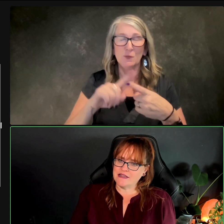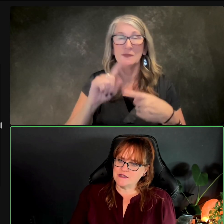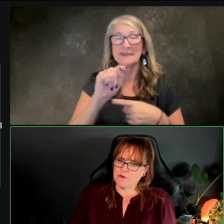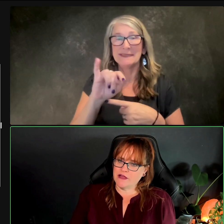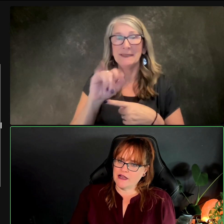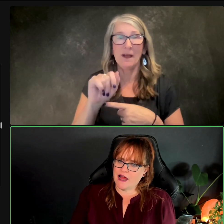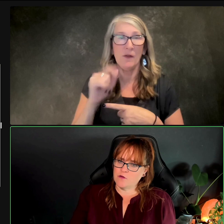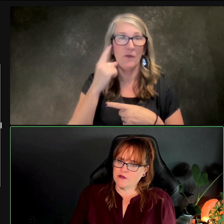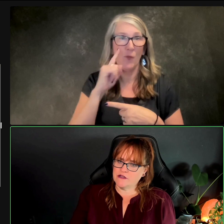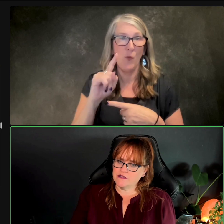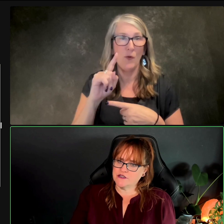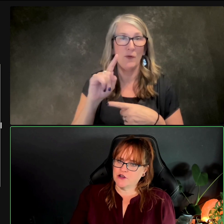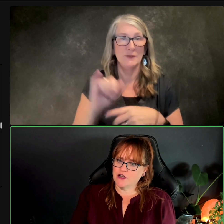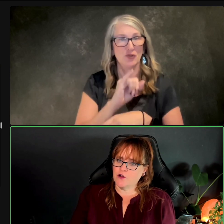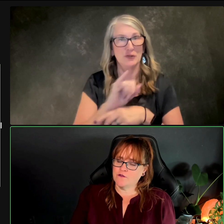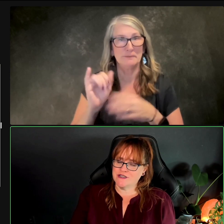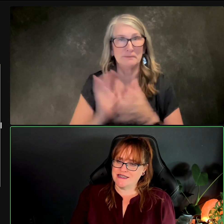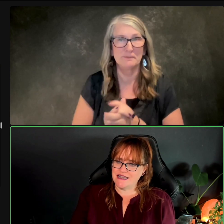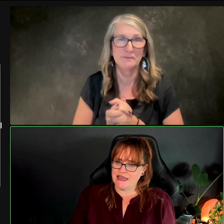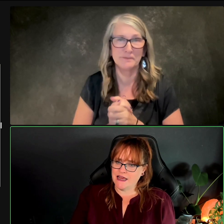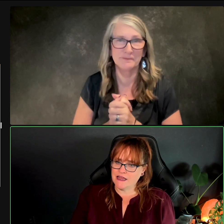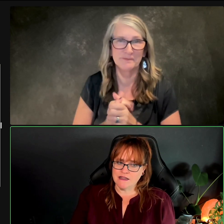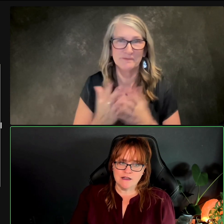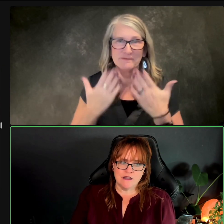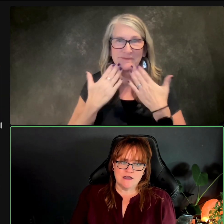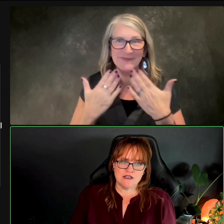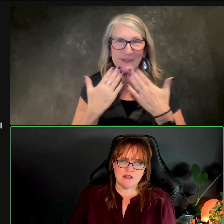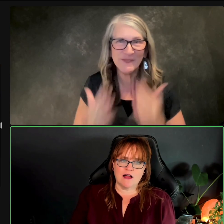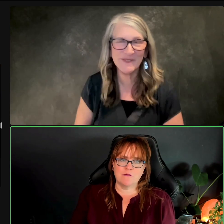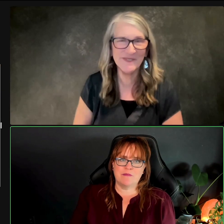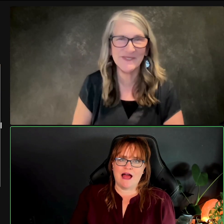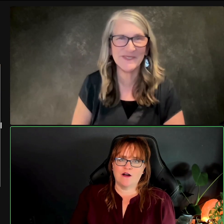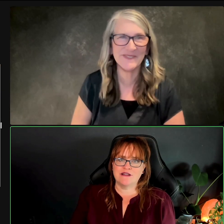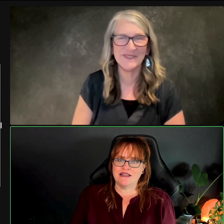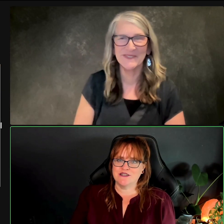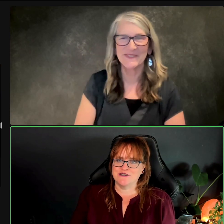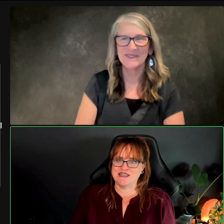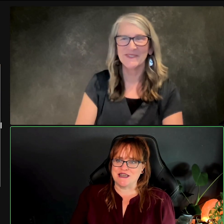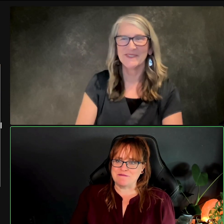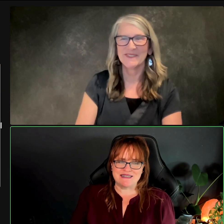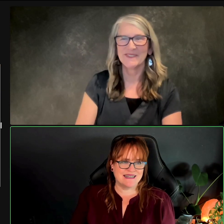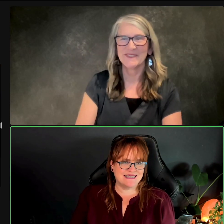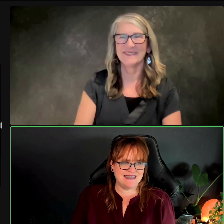At this point, I will turn it over to Tia to talk about internships. Tia.